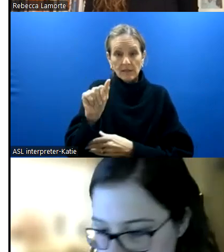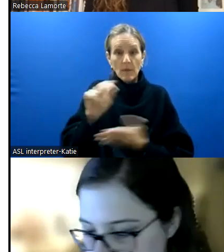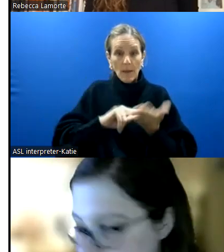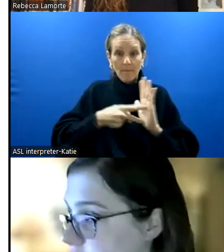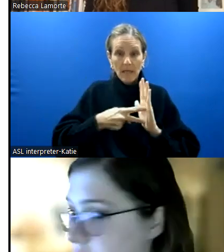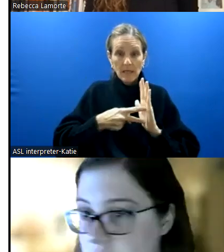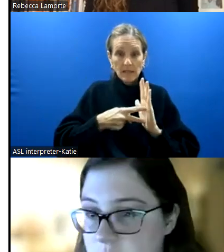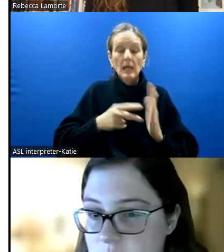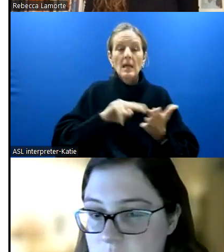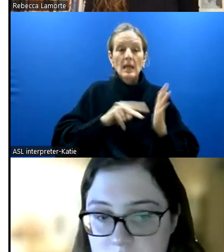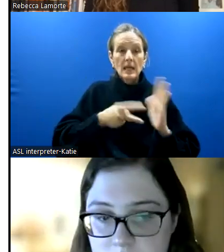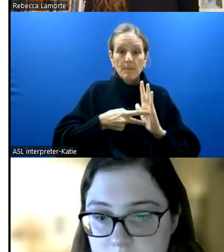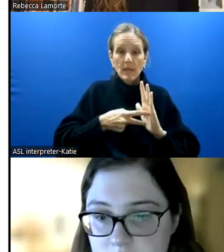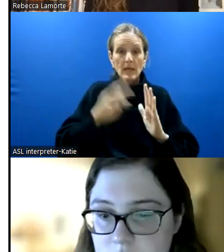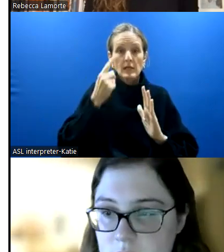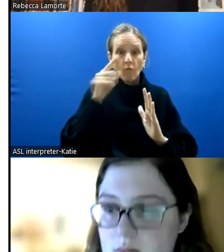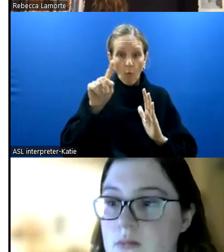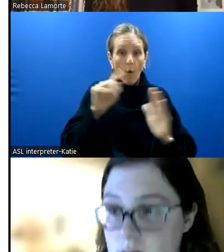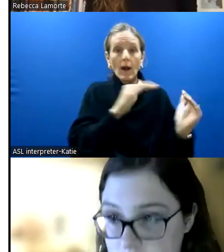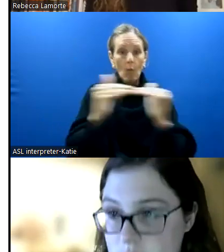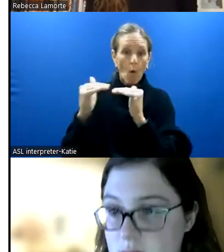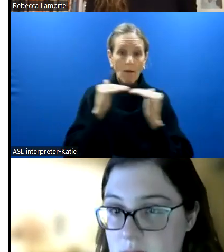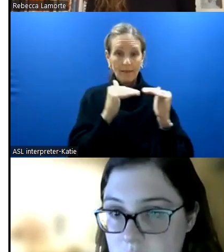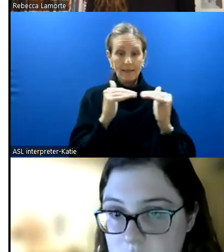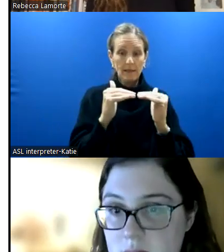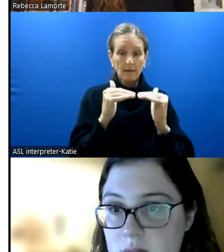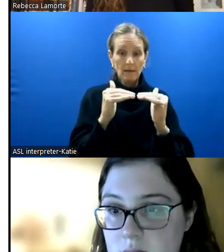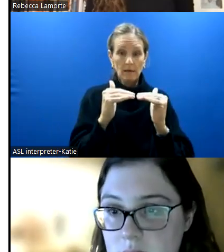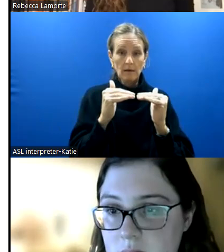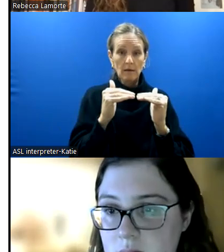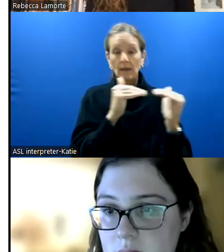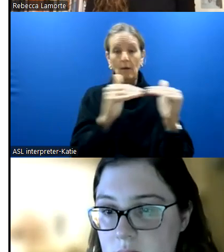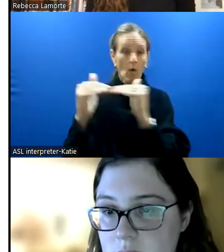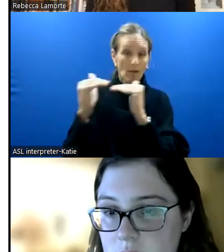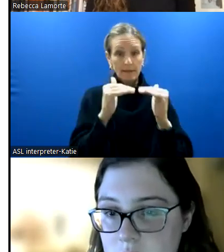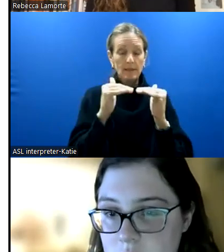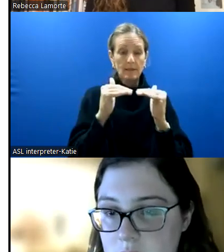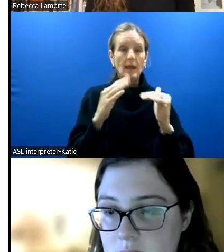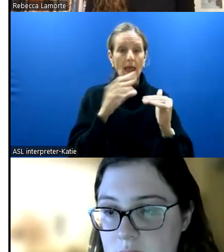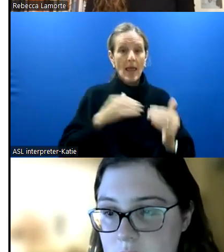it means full equality. And I believe that